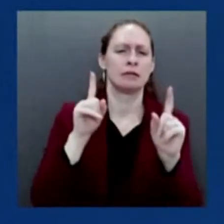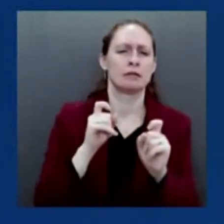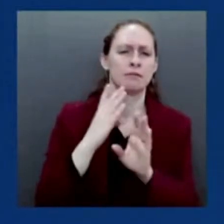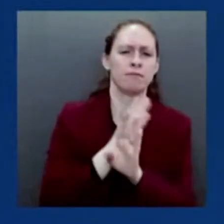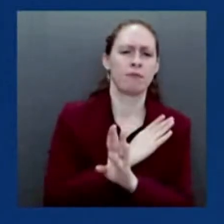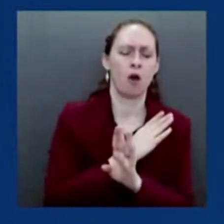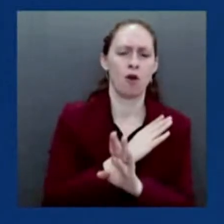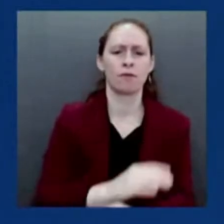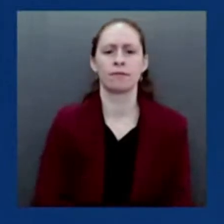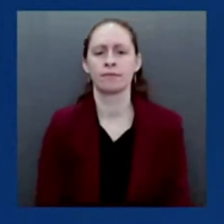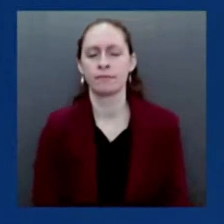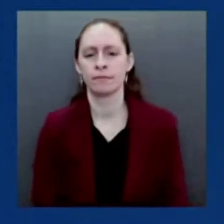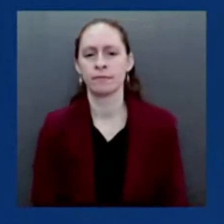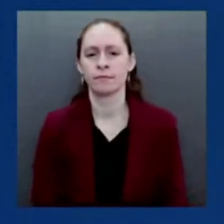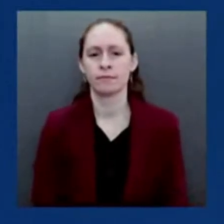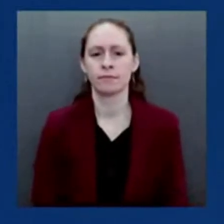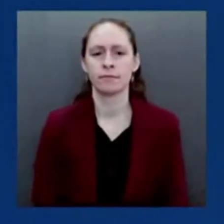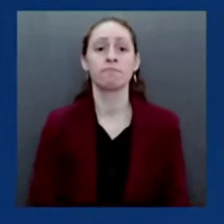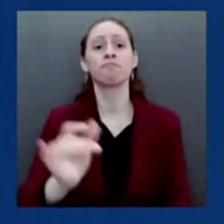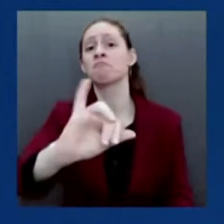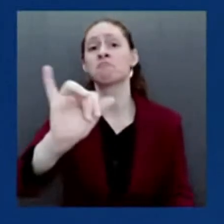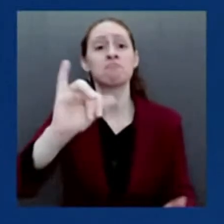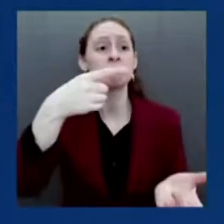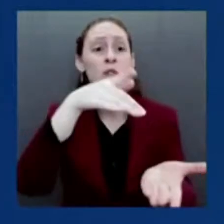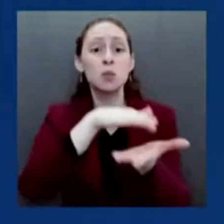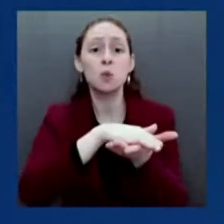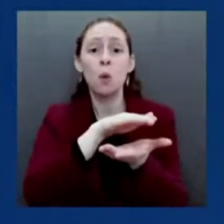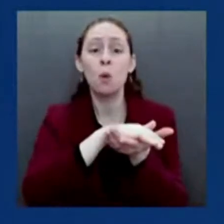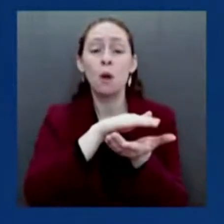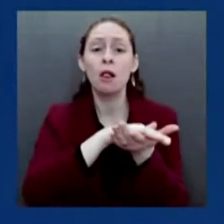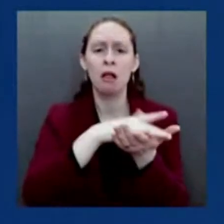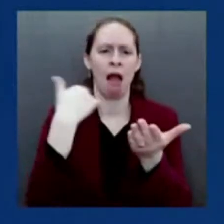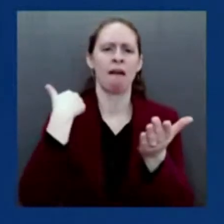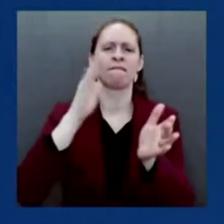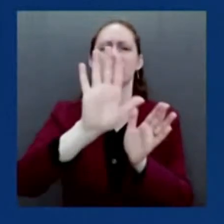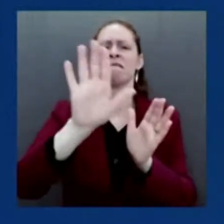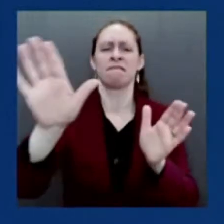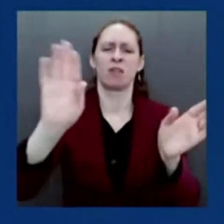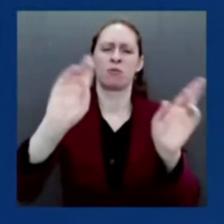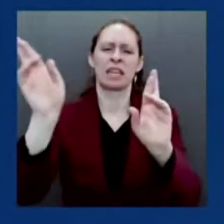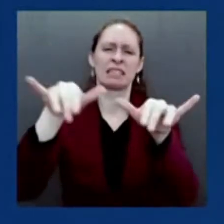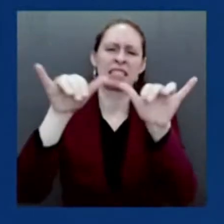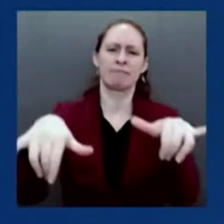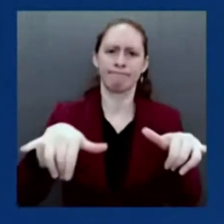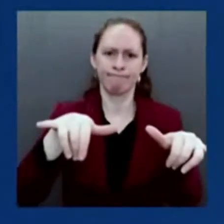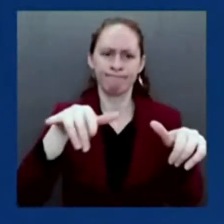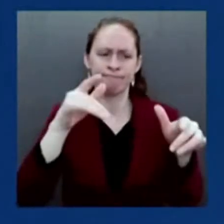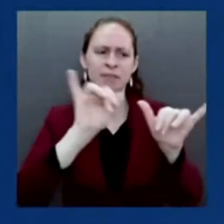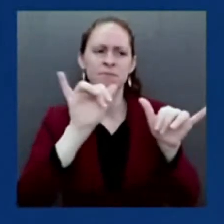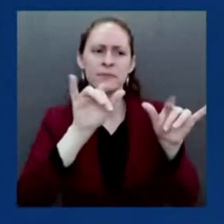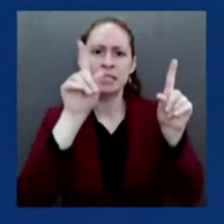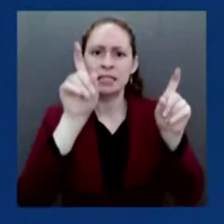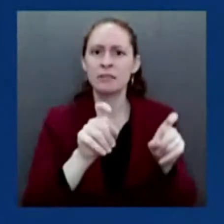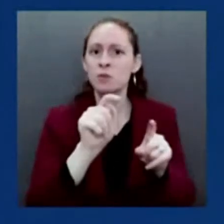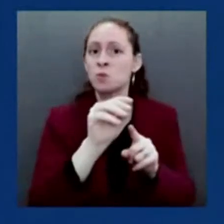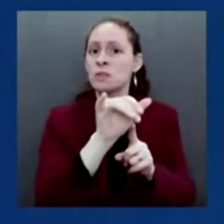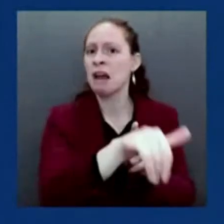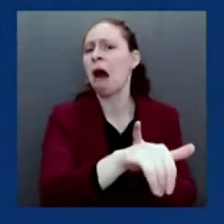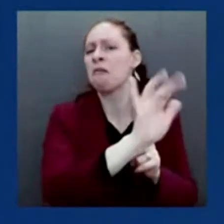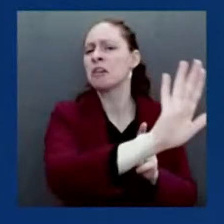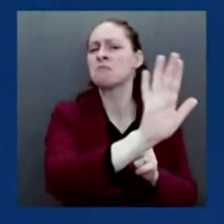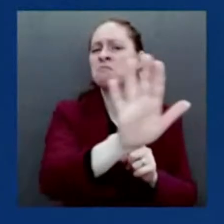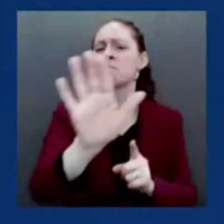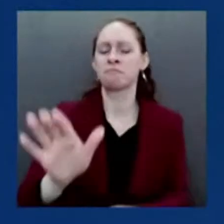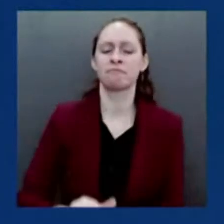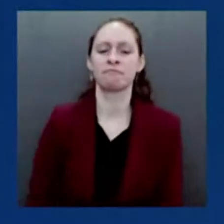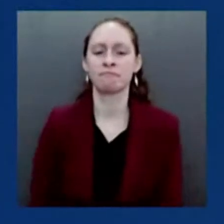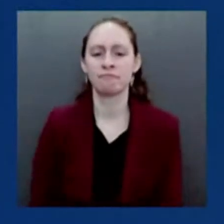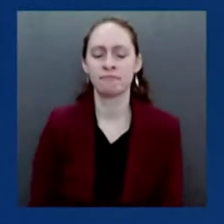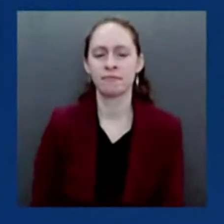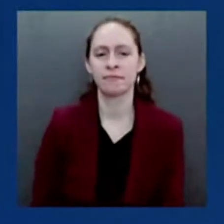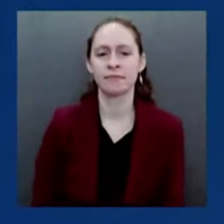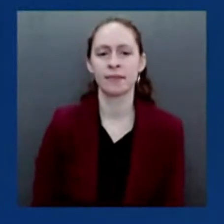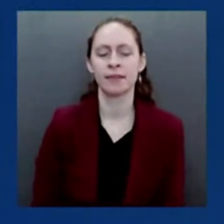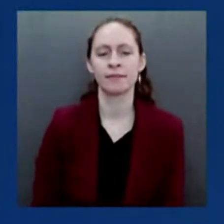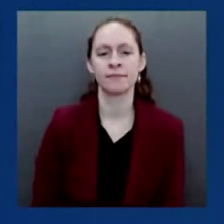YOU WANT TO TEST.